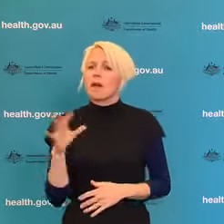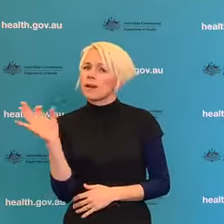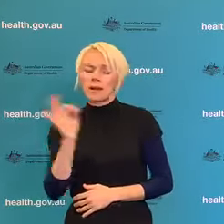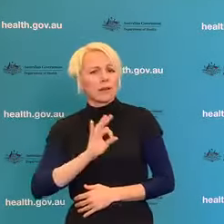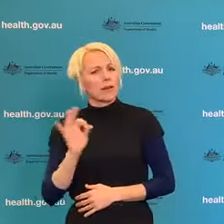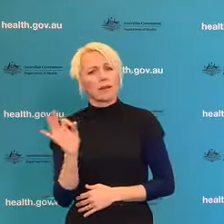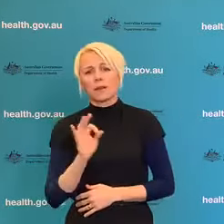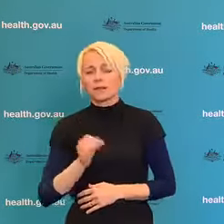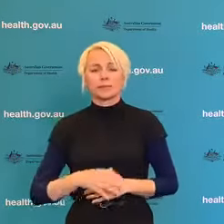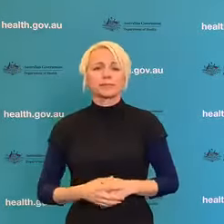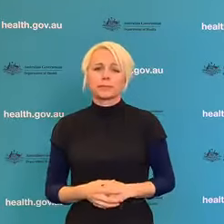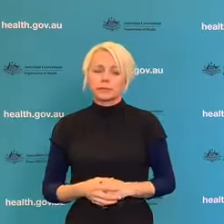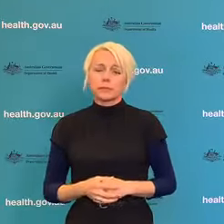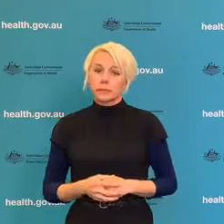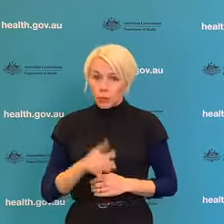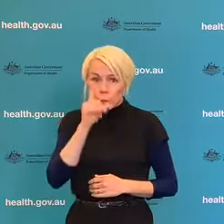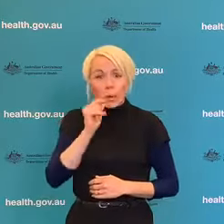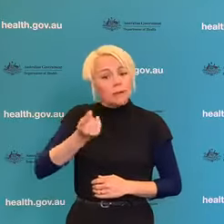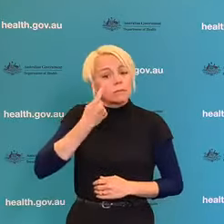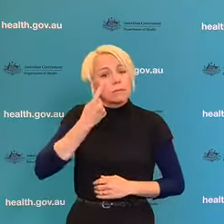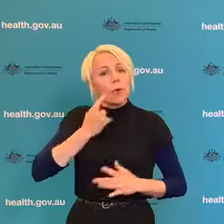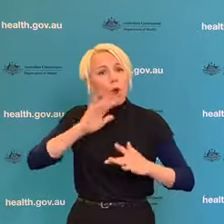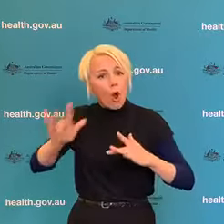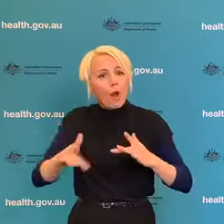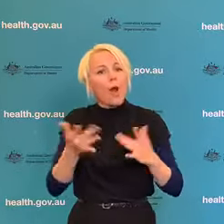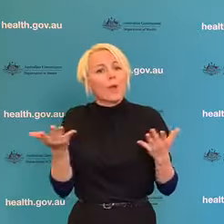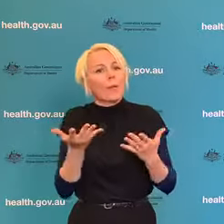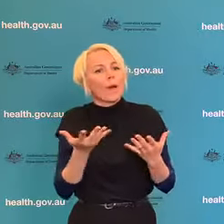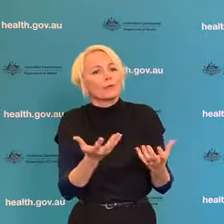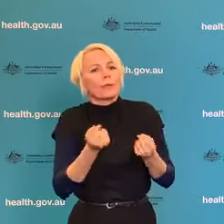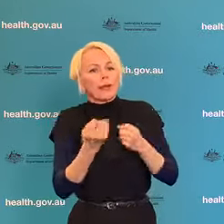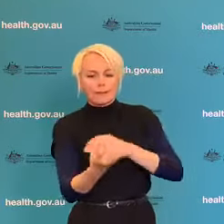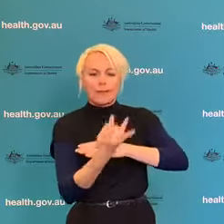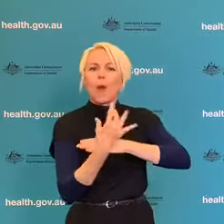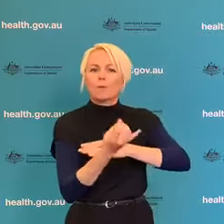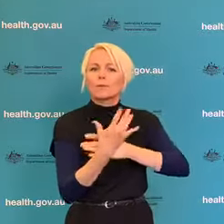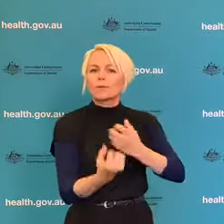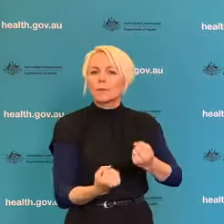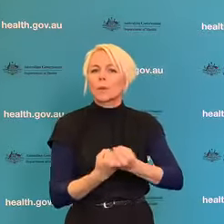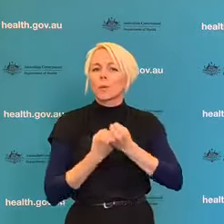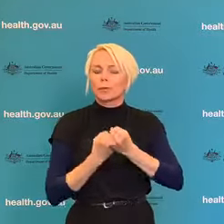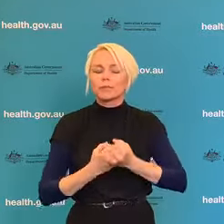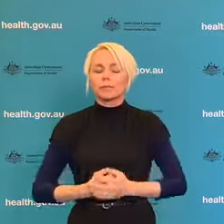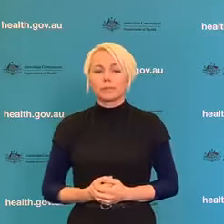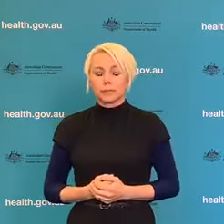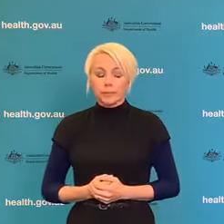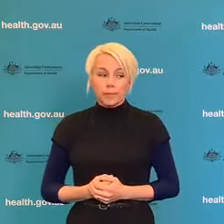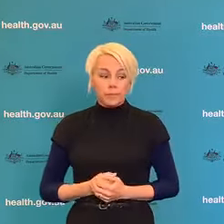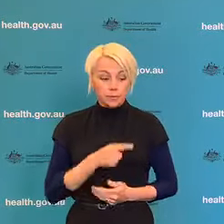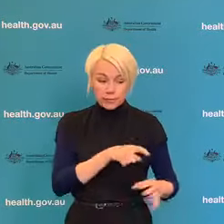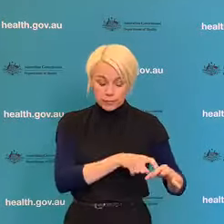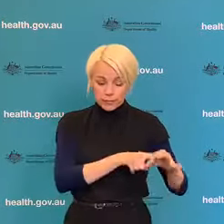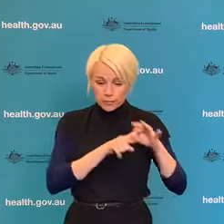are provided online and by telephone support. And we need to look after each other. Are you concerned about how